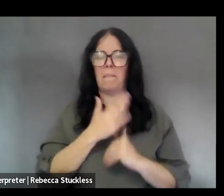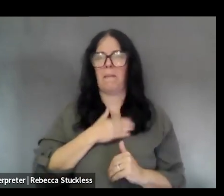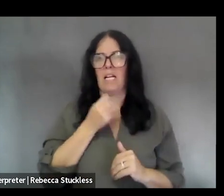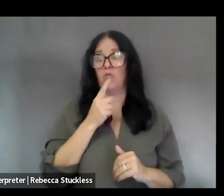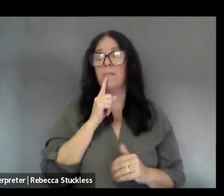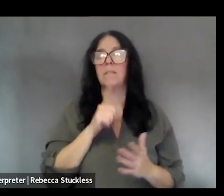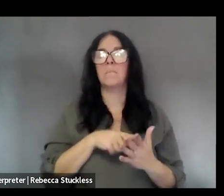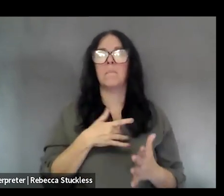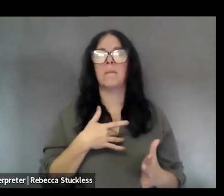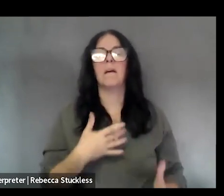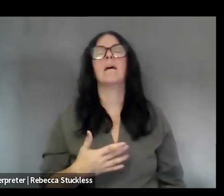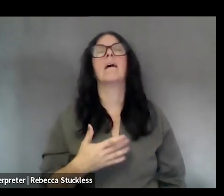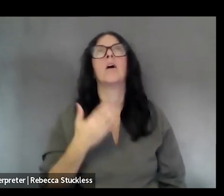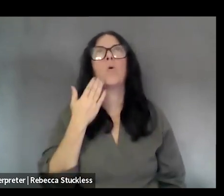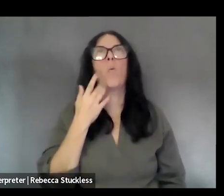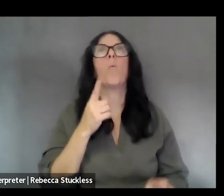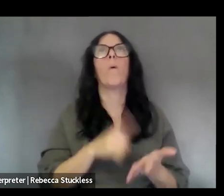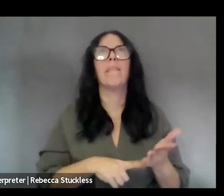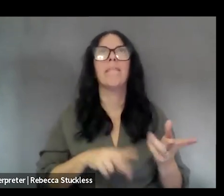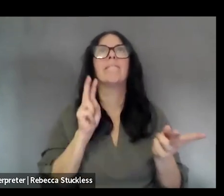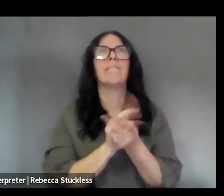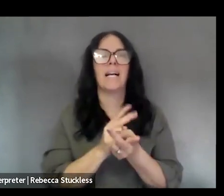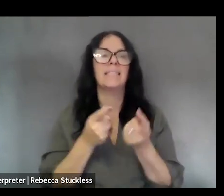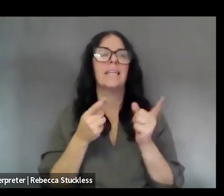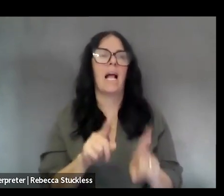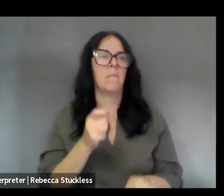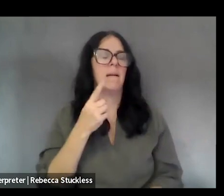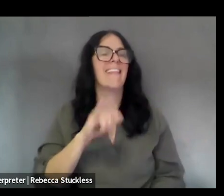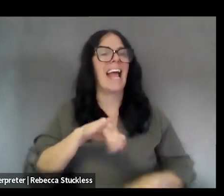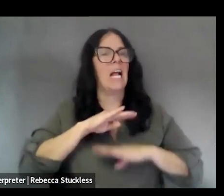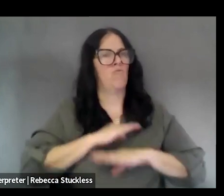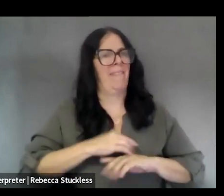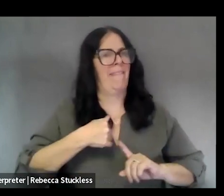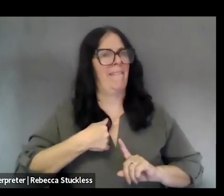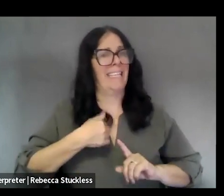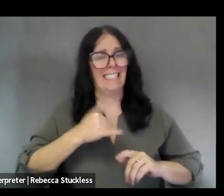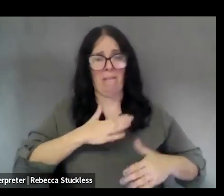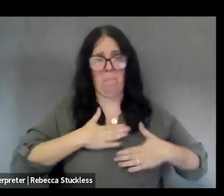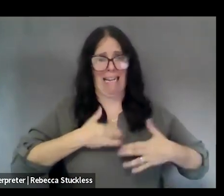to know what is happening right with your body, and I think that's a huge aspect of living with an